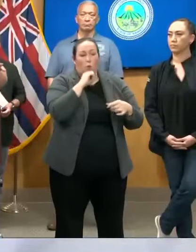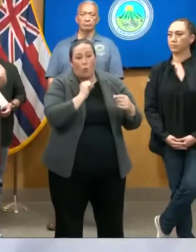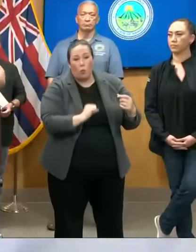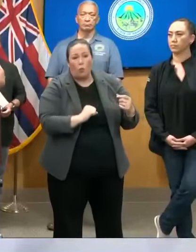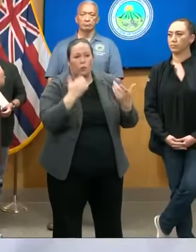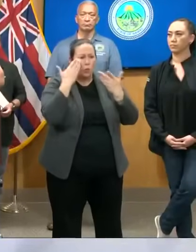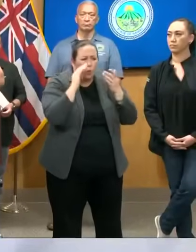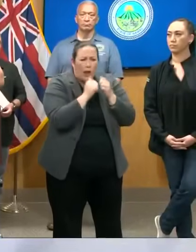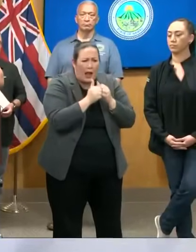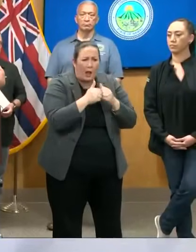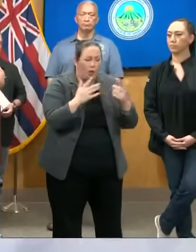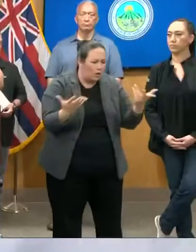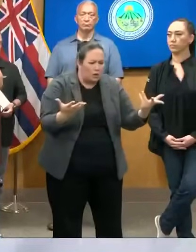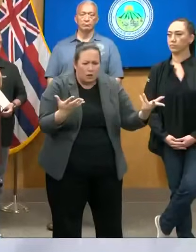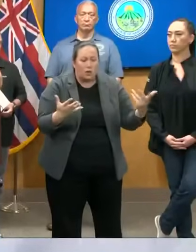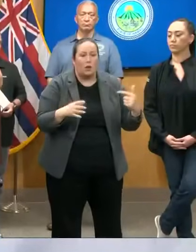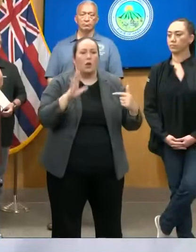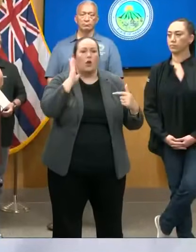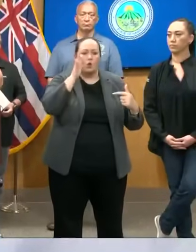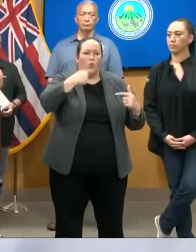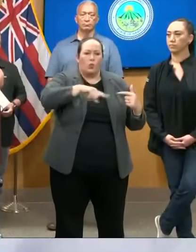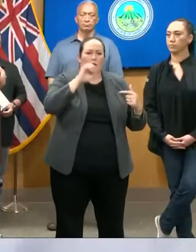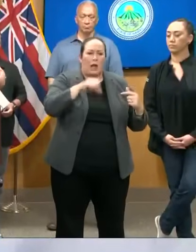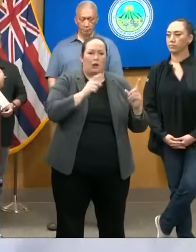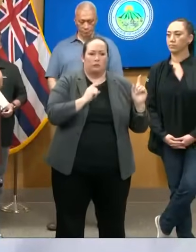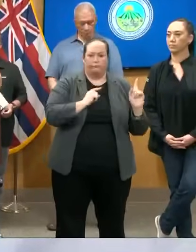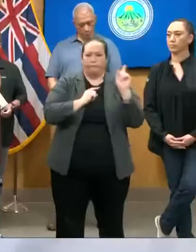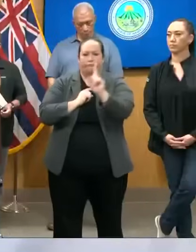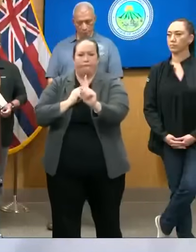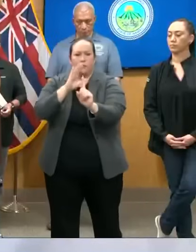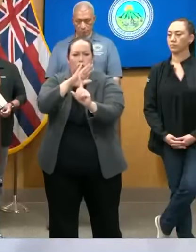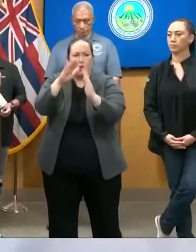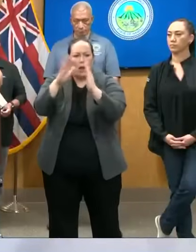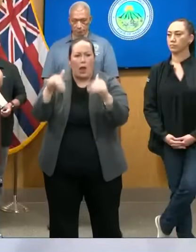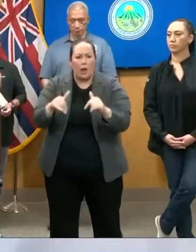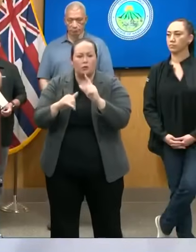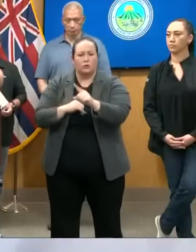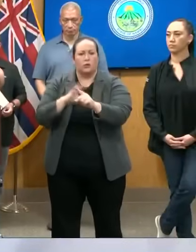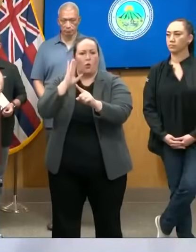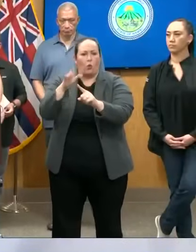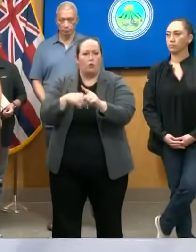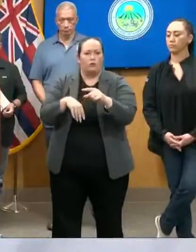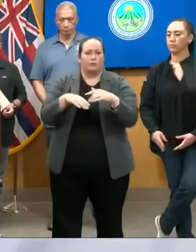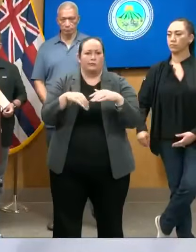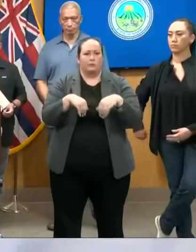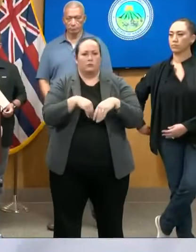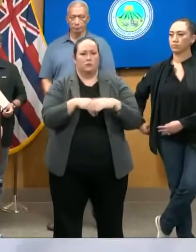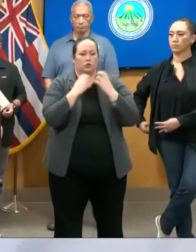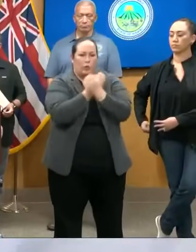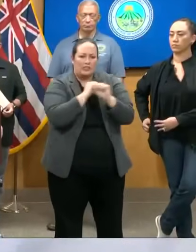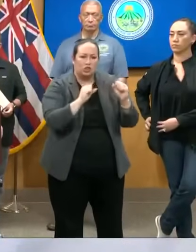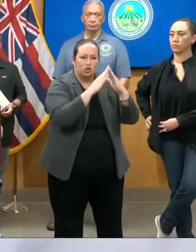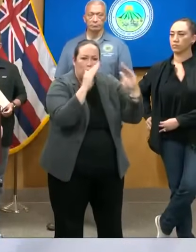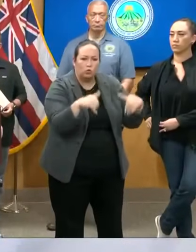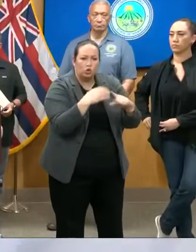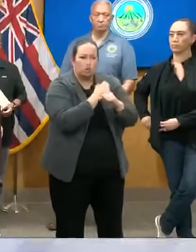reading over the internet. we will go ahead and try to come to you. We have people who got the feel of palm adds the look for you. will go to the